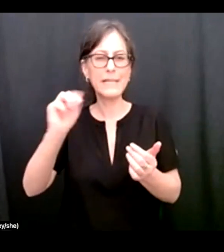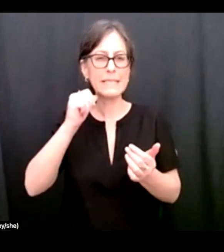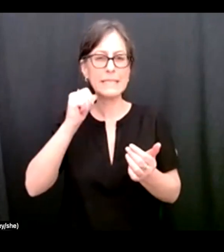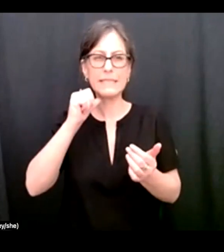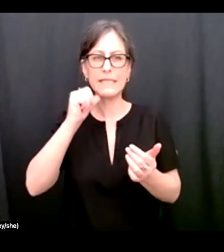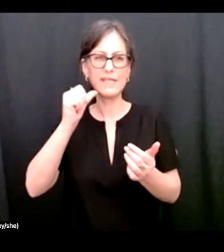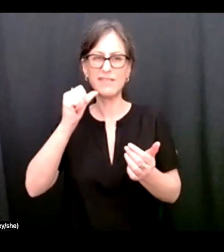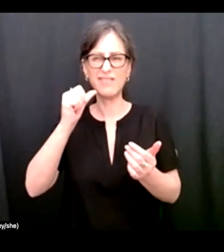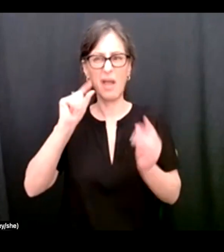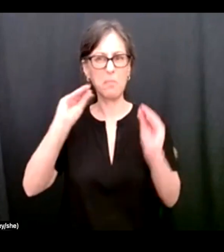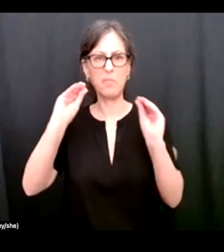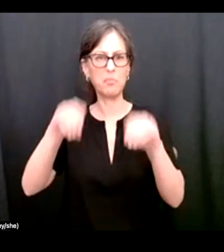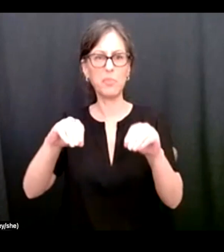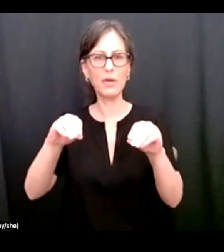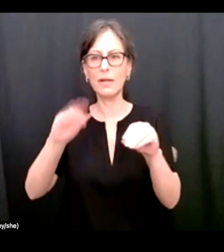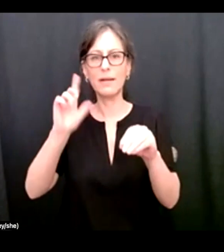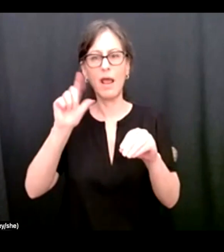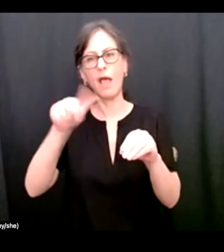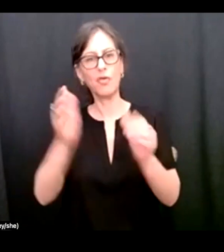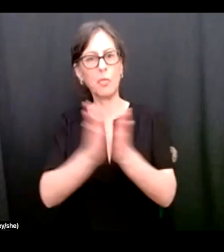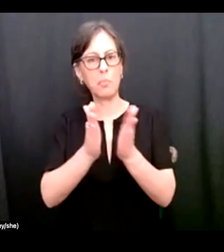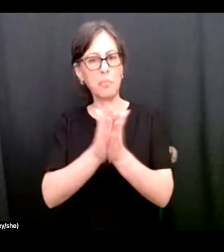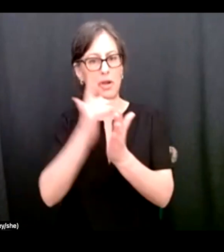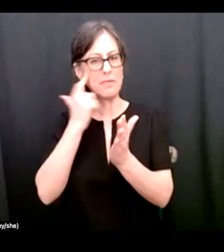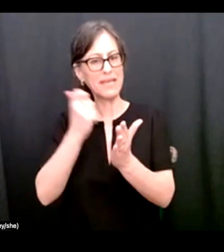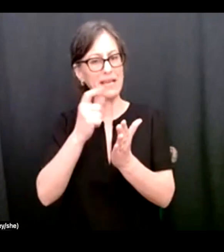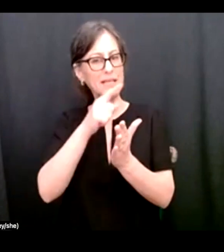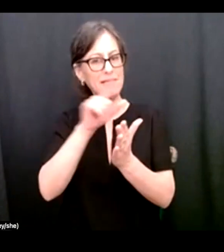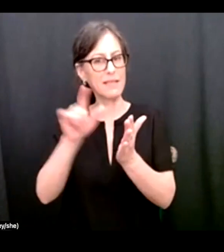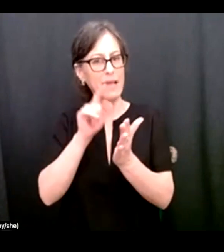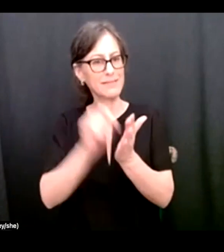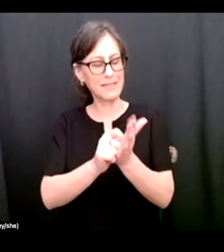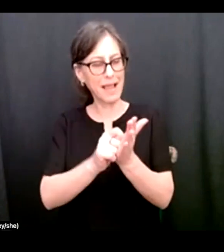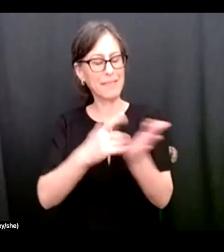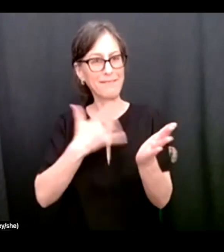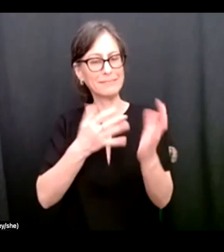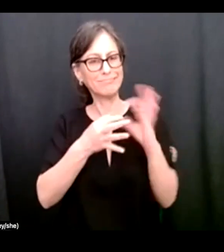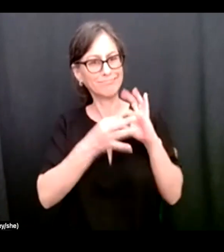or you know, into his books because they felt so of that time period are out of